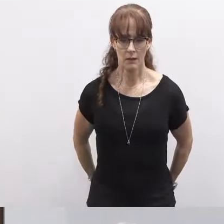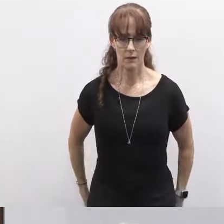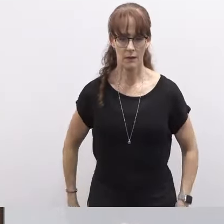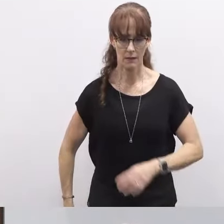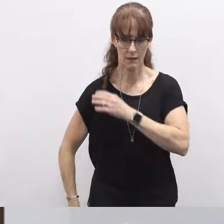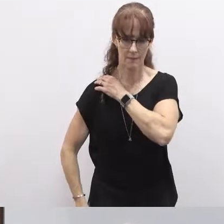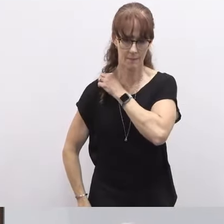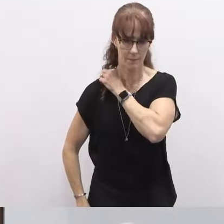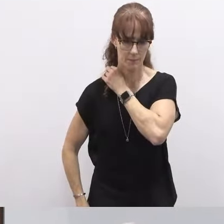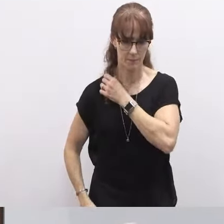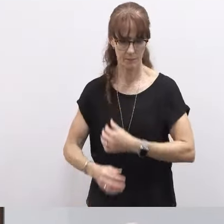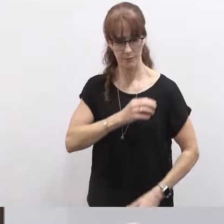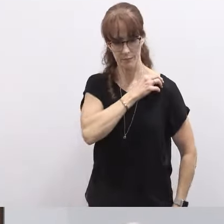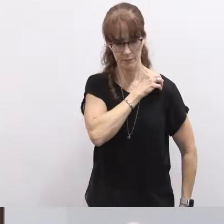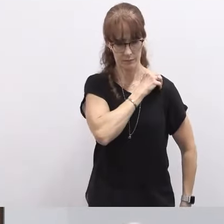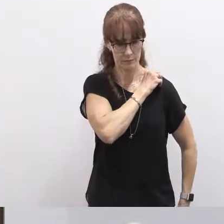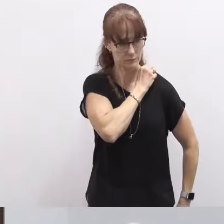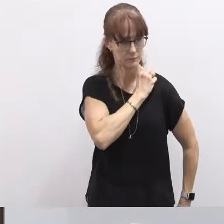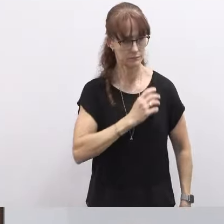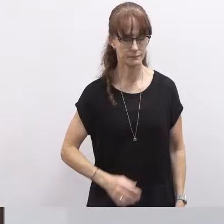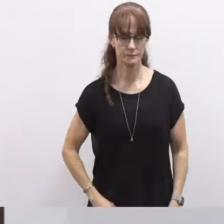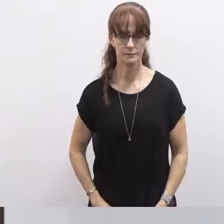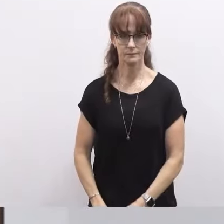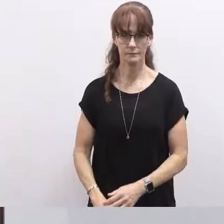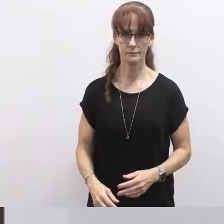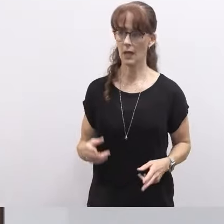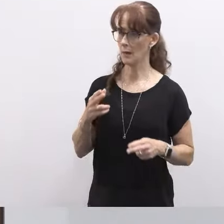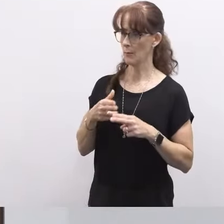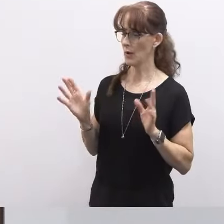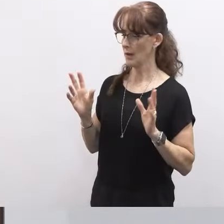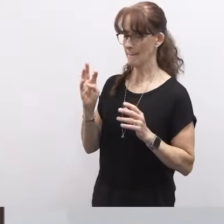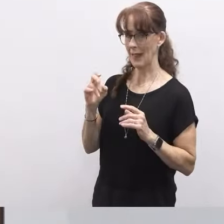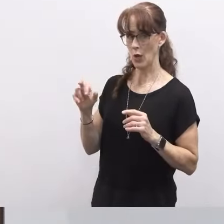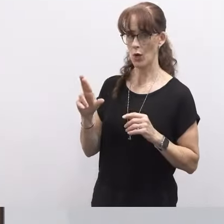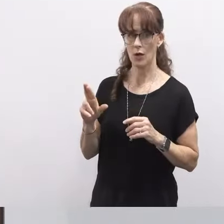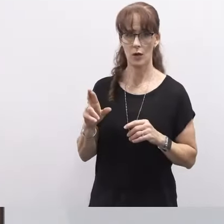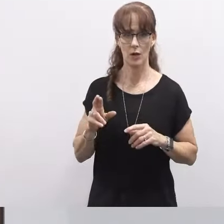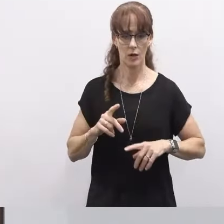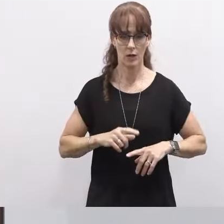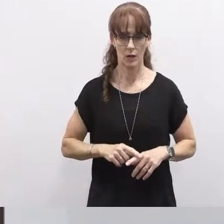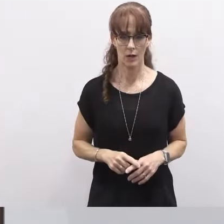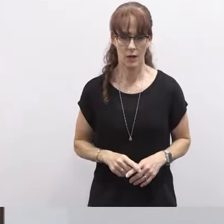Mr. Miller. I'll be brief. I'm not trying to work, Justin. I want to be clear.